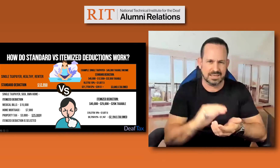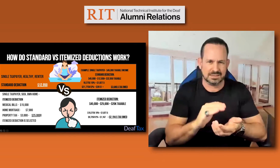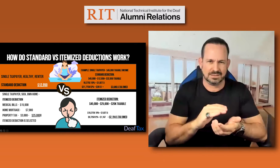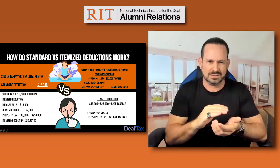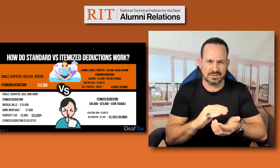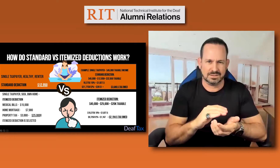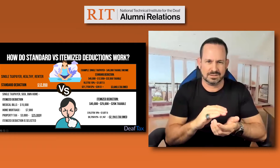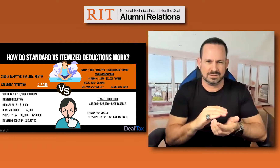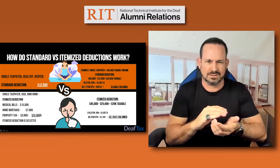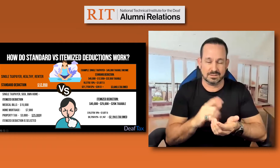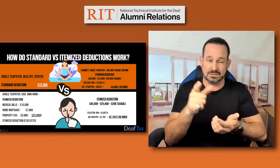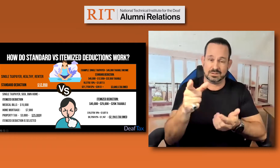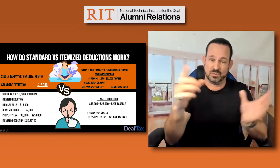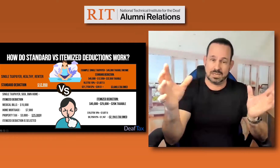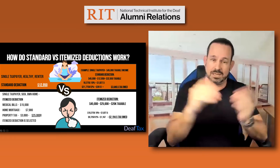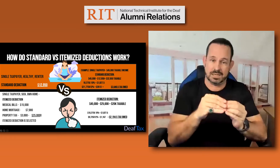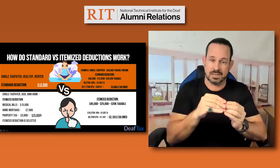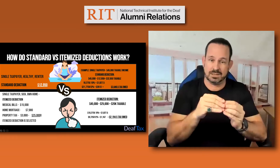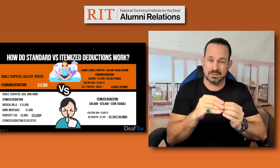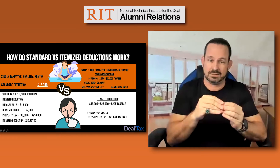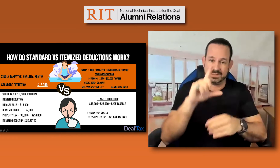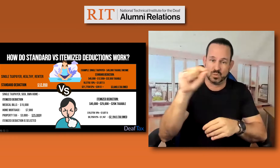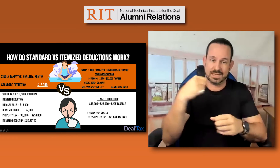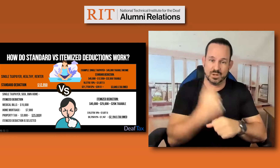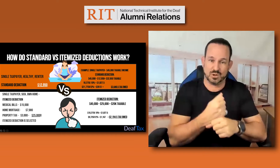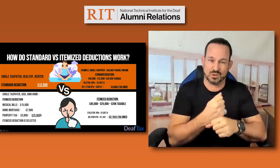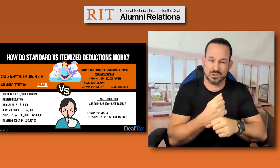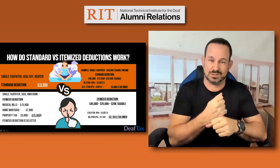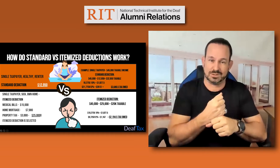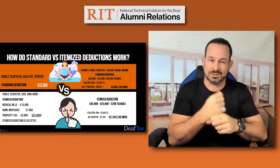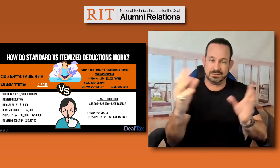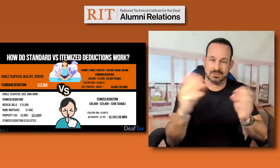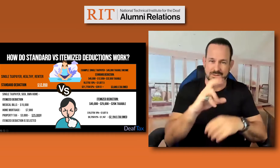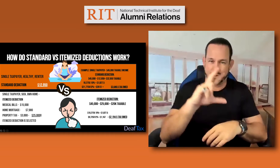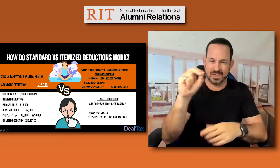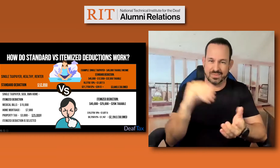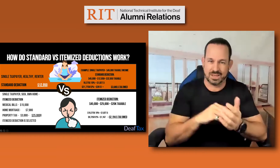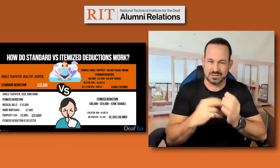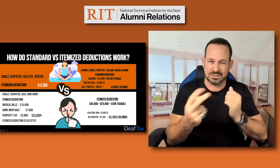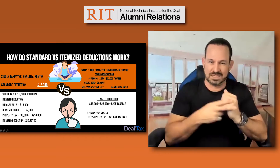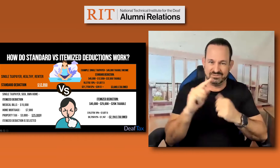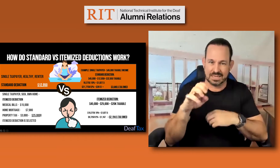They owe approximately $1,400 less than the first example,